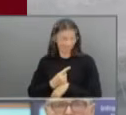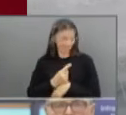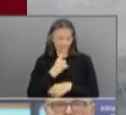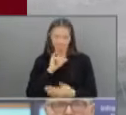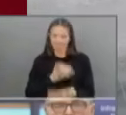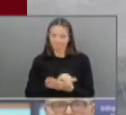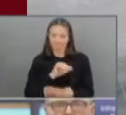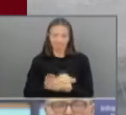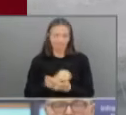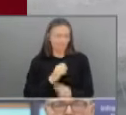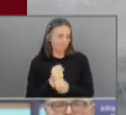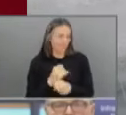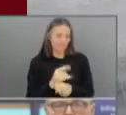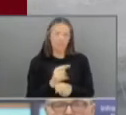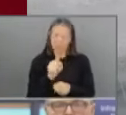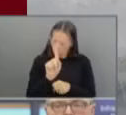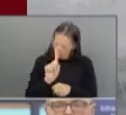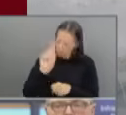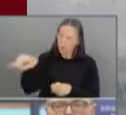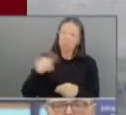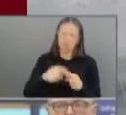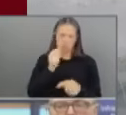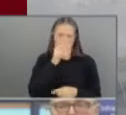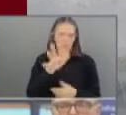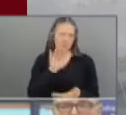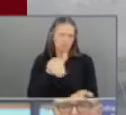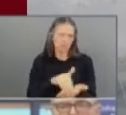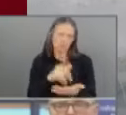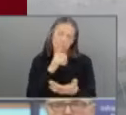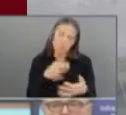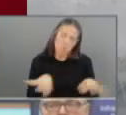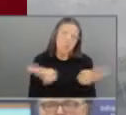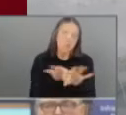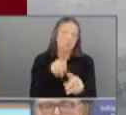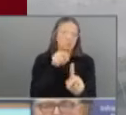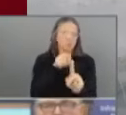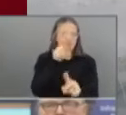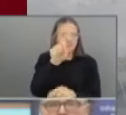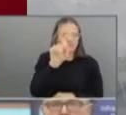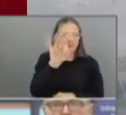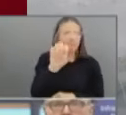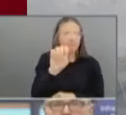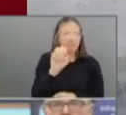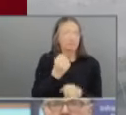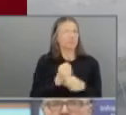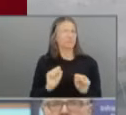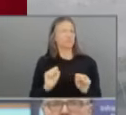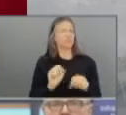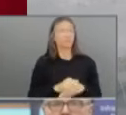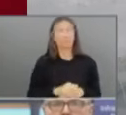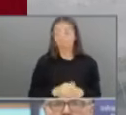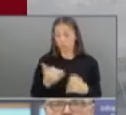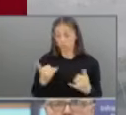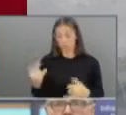AND IF YOU CAN’T MAKE IT THROUGH ANOTHER DAY, MAKE SURE YOU GO TO THAT WARMING CENTER. WE WANT YOU TO BE SAFE.